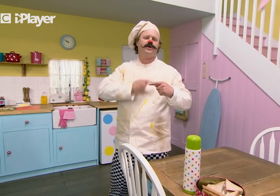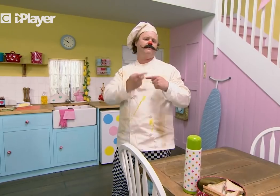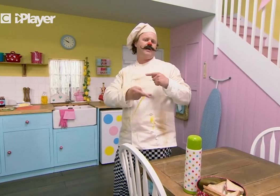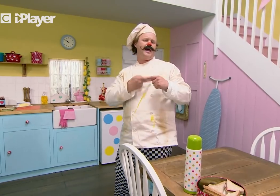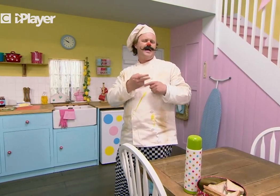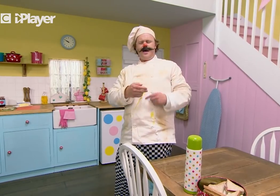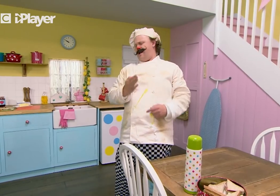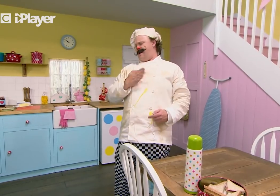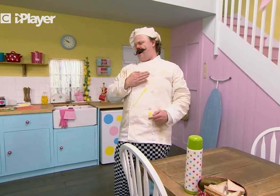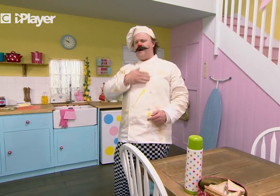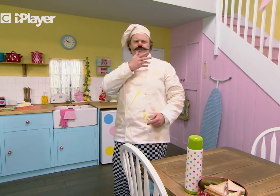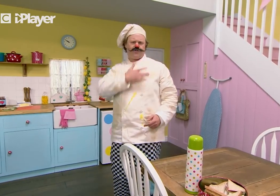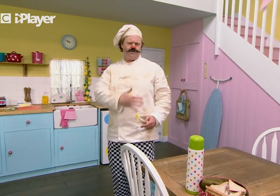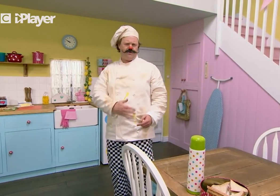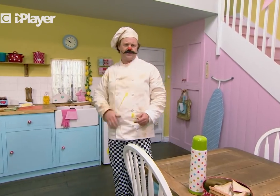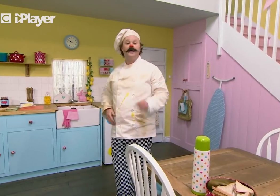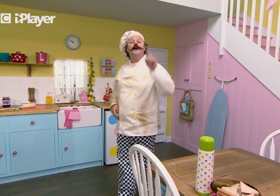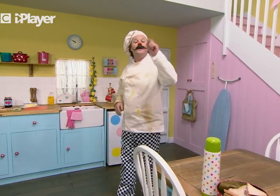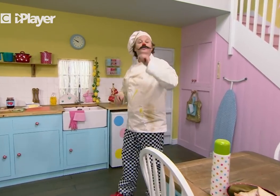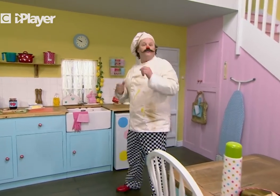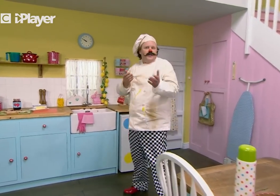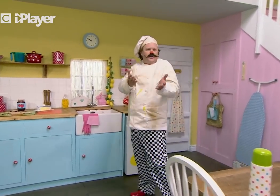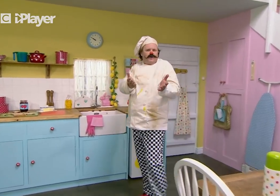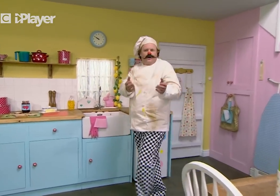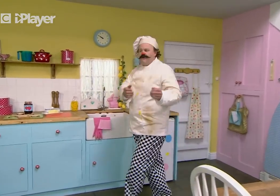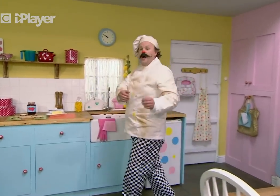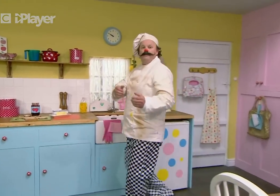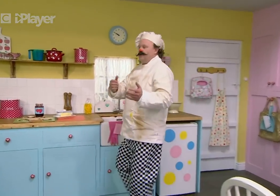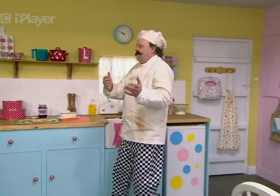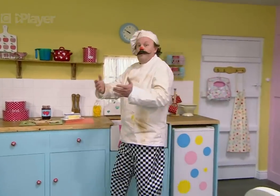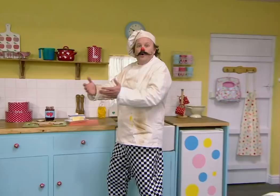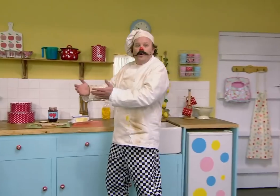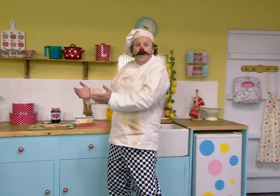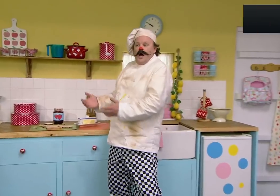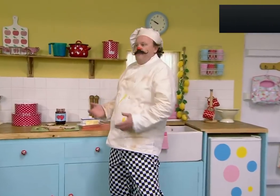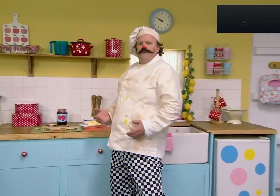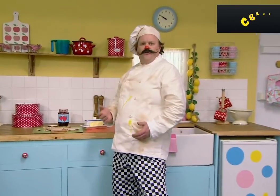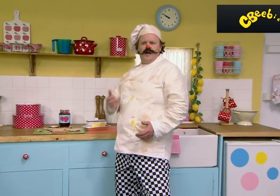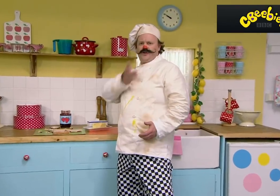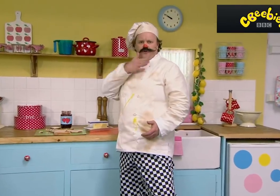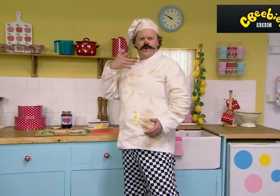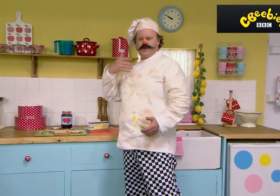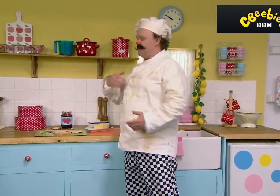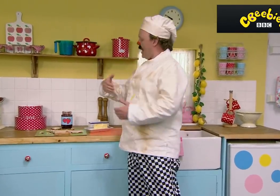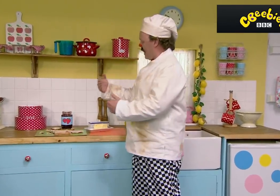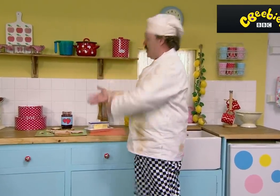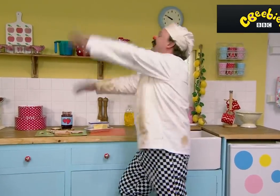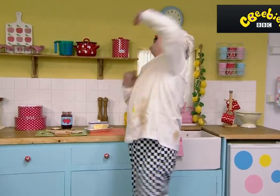tumble he loves juice and then to finish it off a beautiful bowl of fresh fruit i have no idea